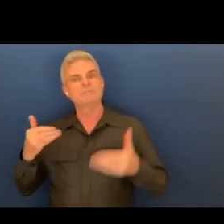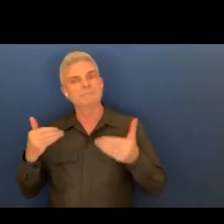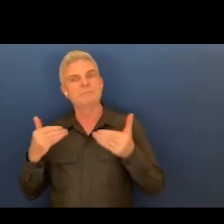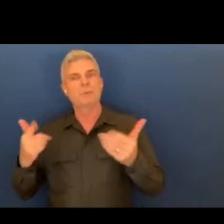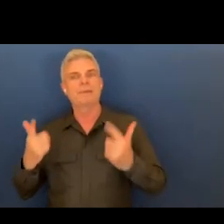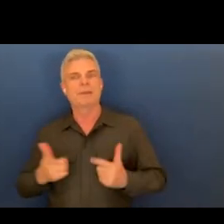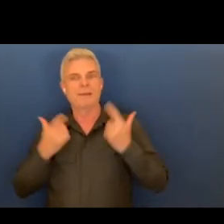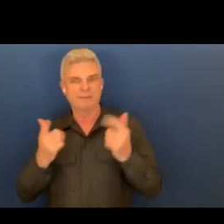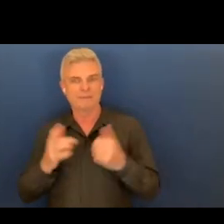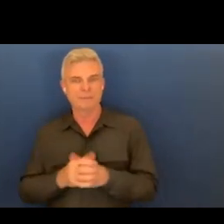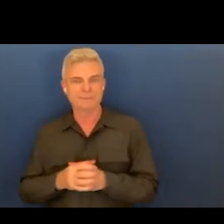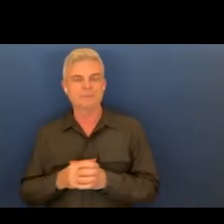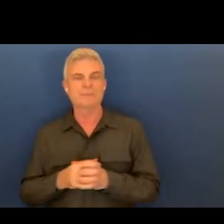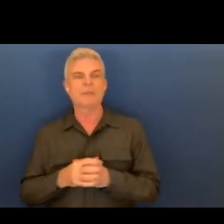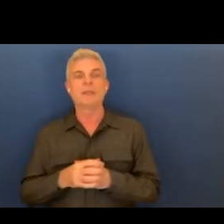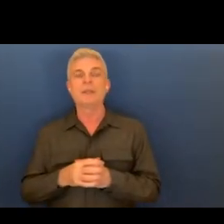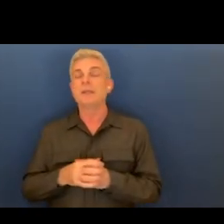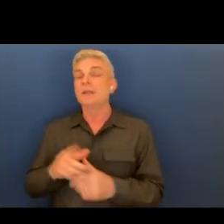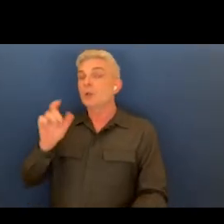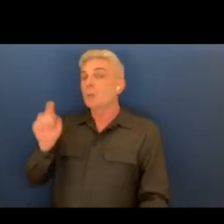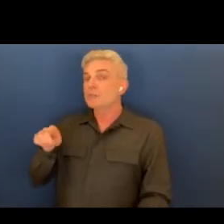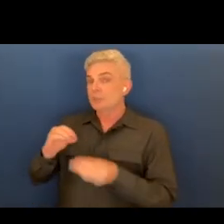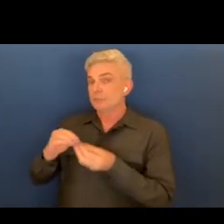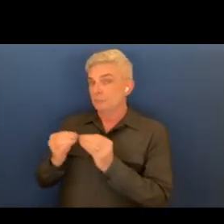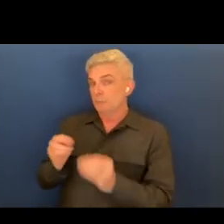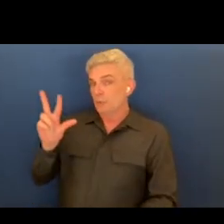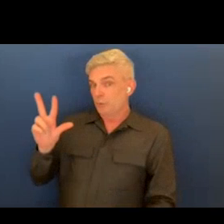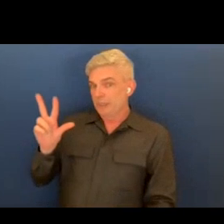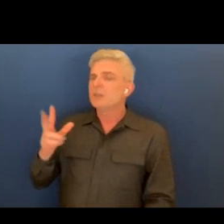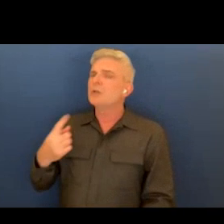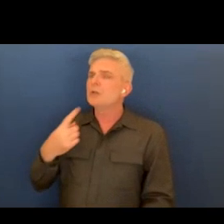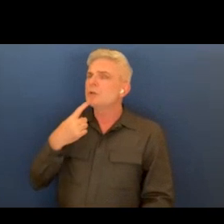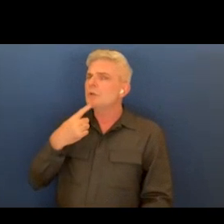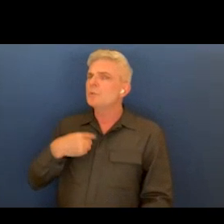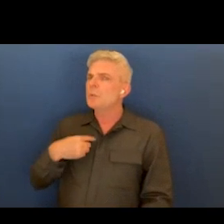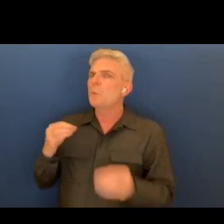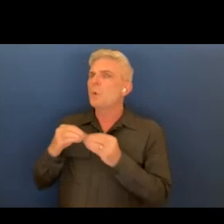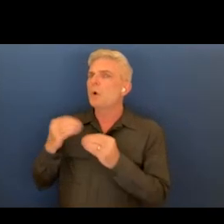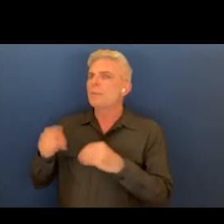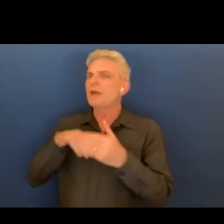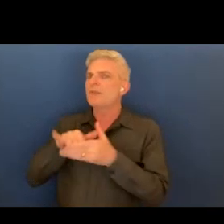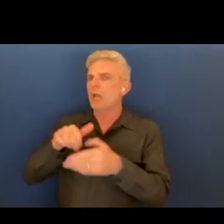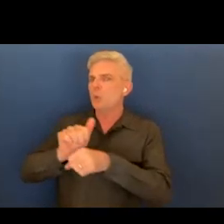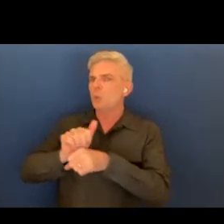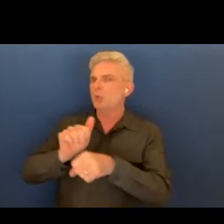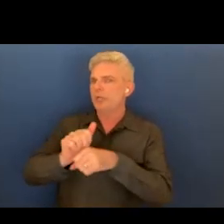[Rachel] Question 3: Talk a little more about this working group. How large was